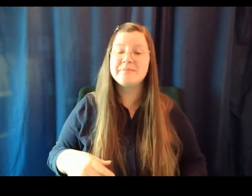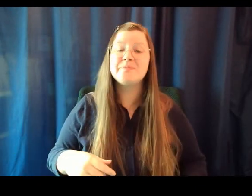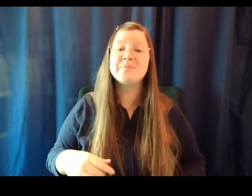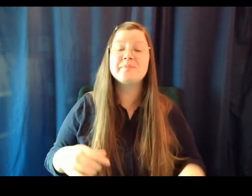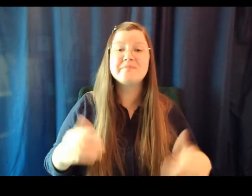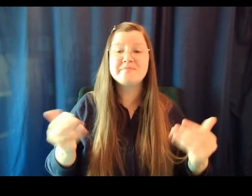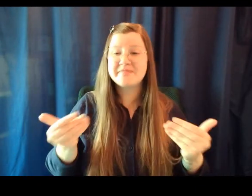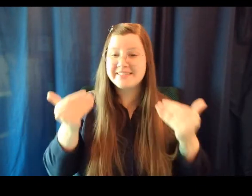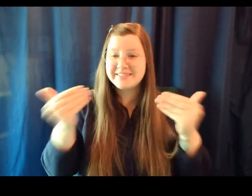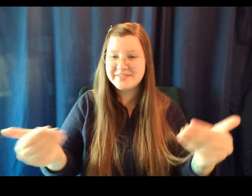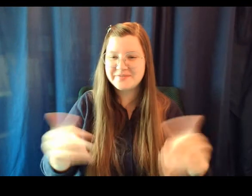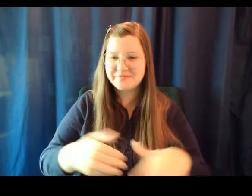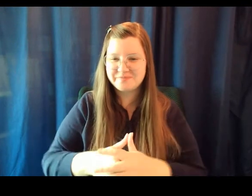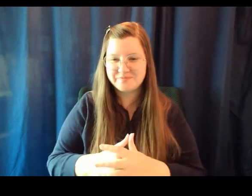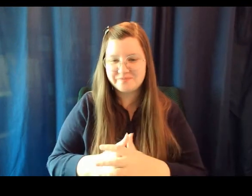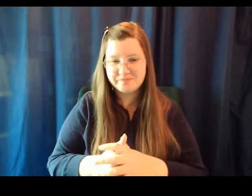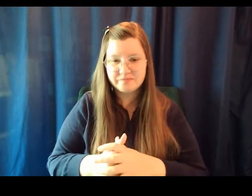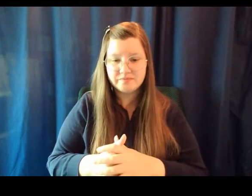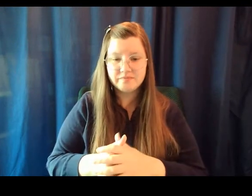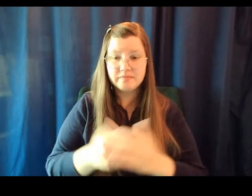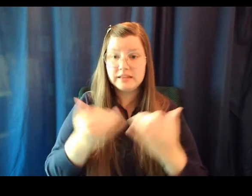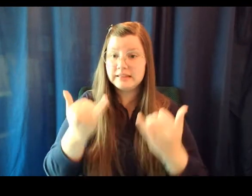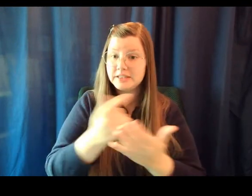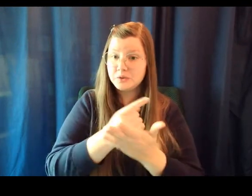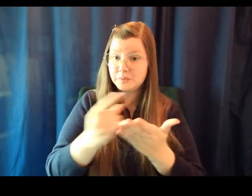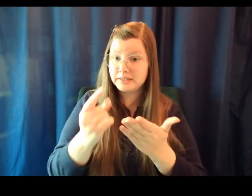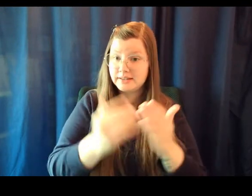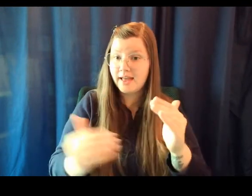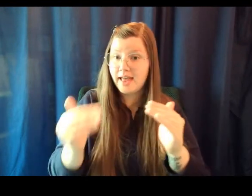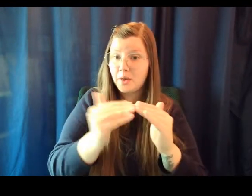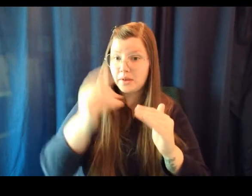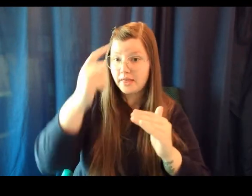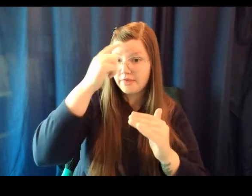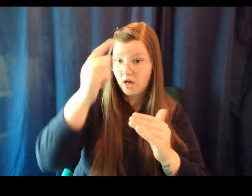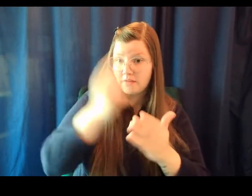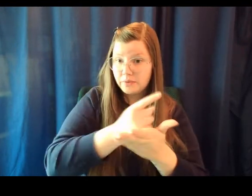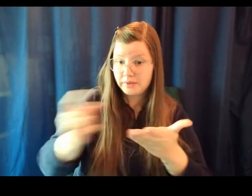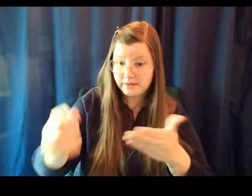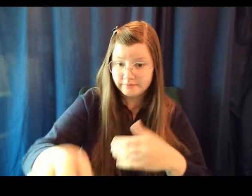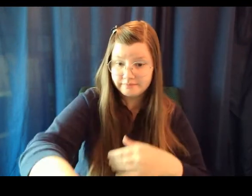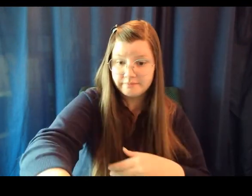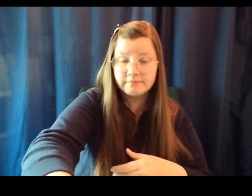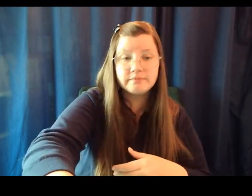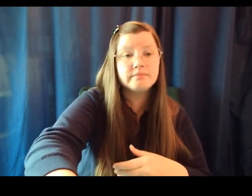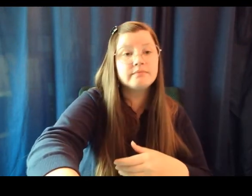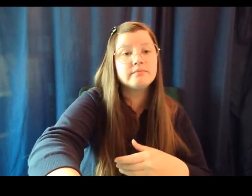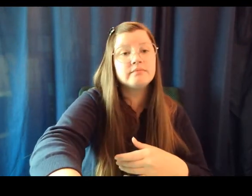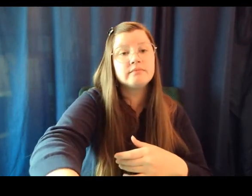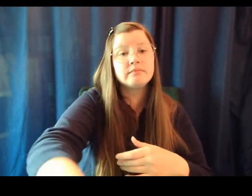Here is this week’s Equity Thought of the Week:"For me, life is about being positive